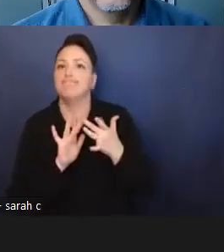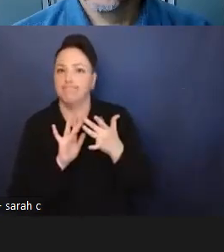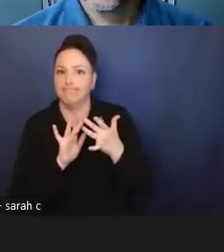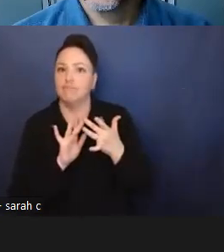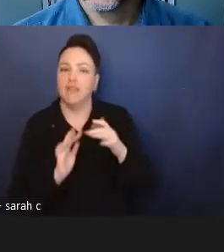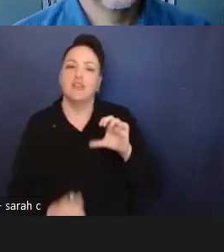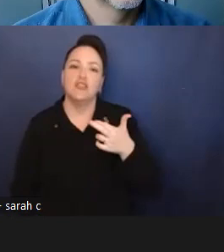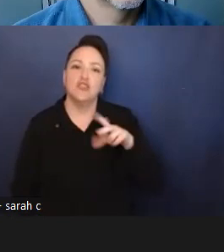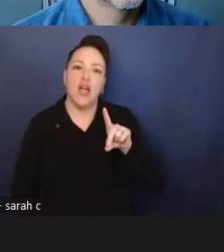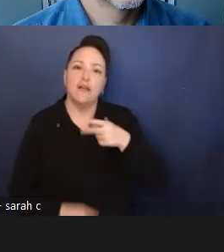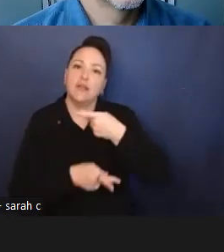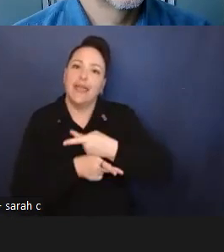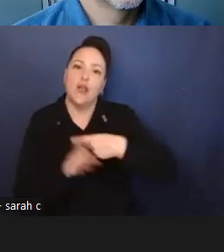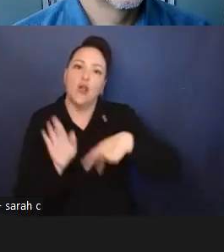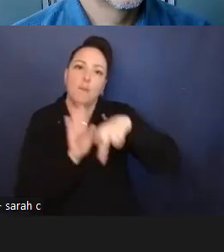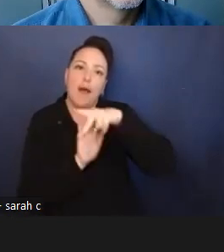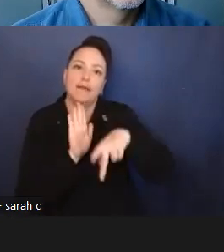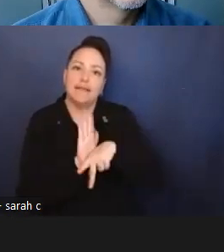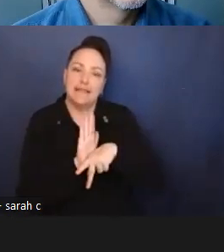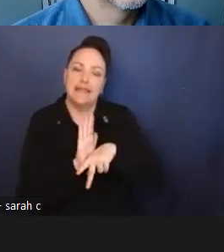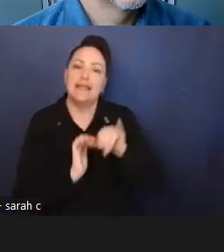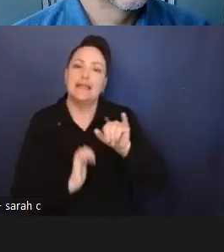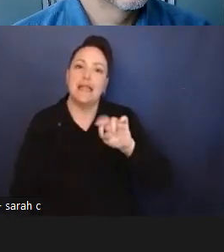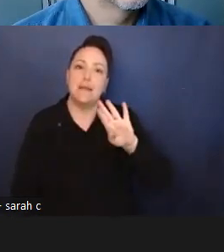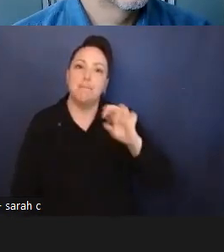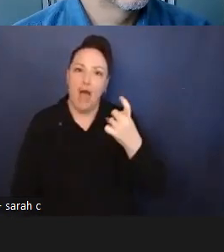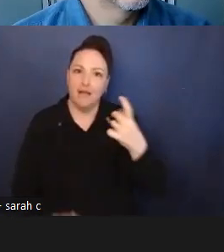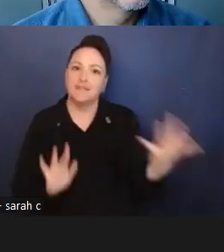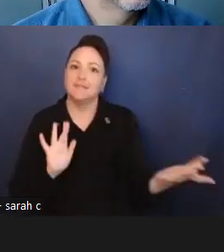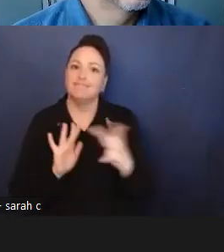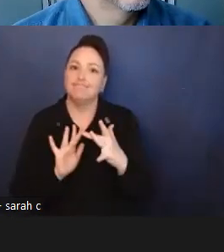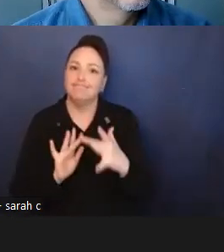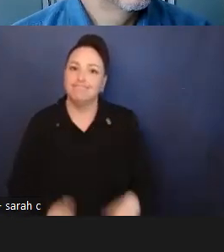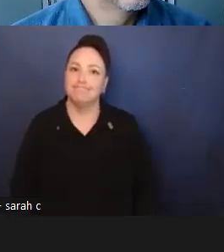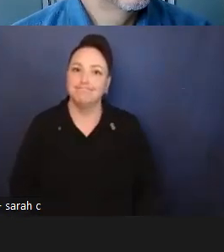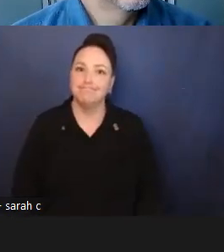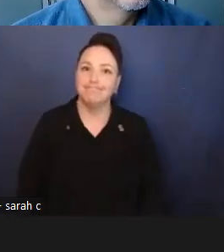and we'll have some engagement opportunities coming up in the future and that's all.